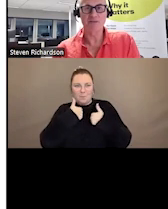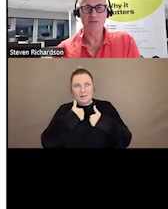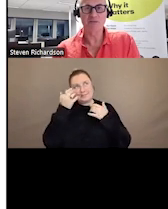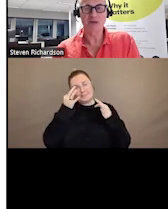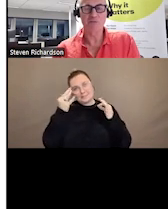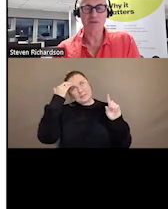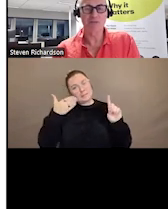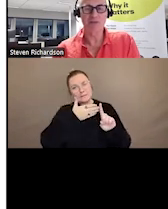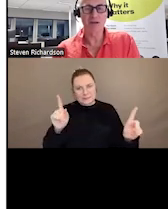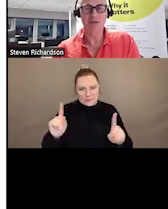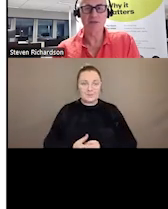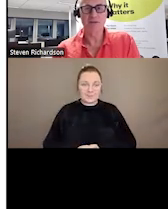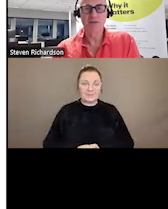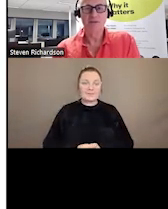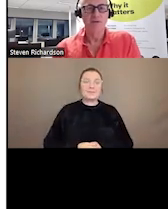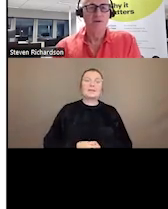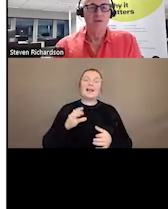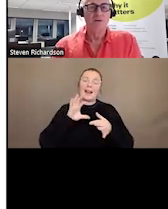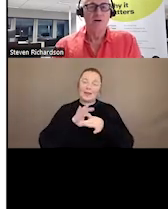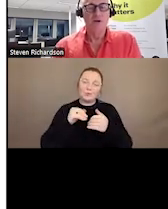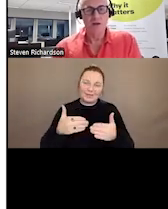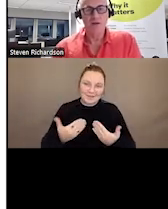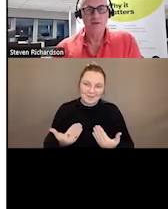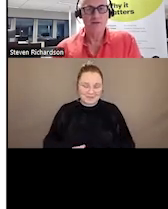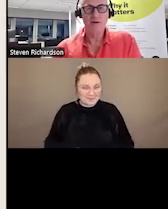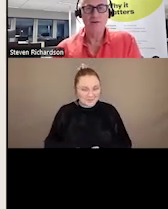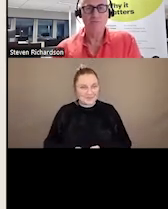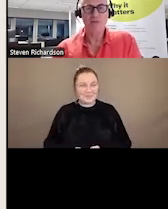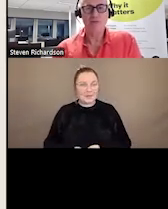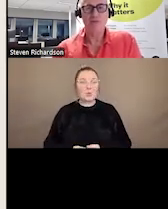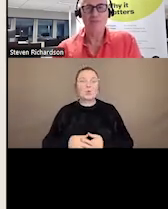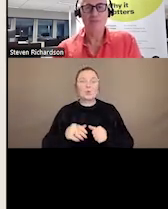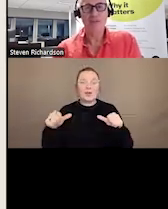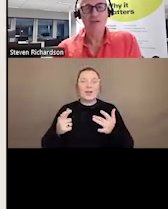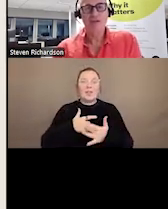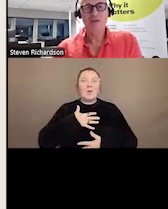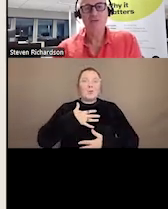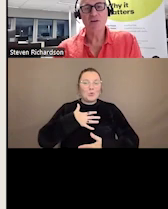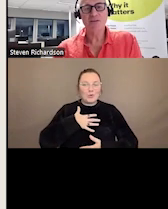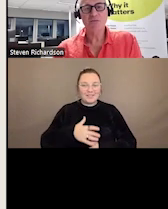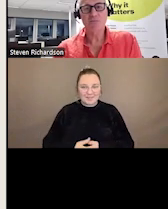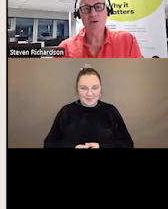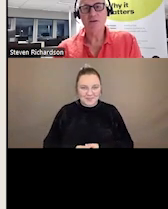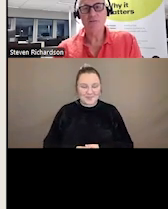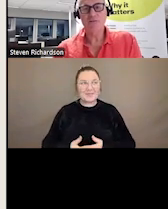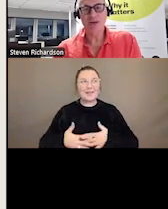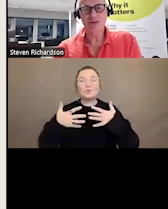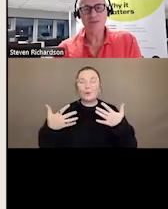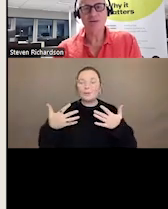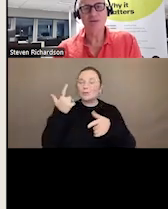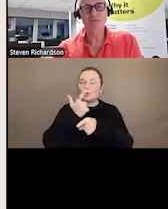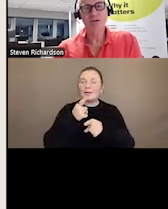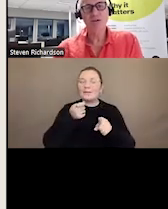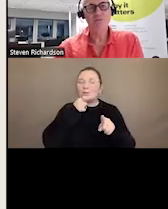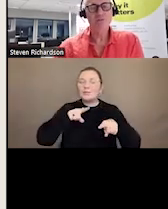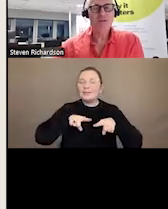associated with Giving Day. Another breath. Let's talk about a few tactics. The first thing